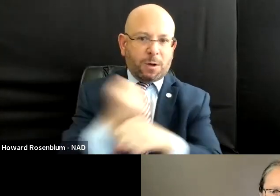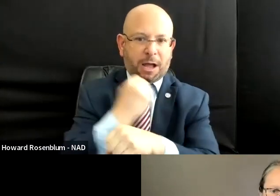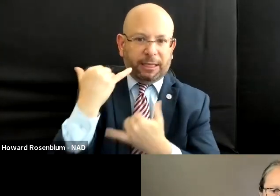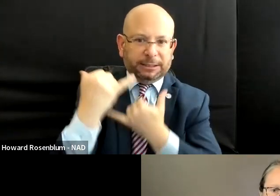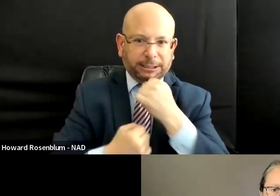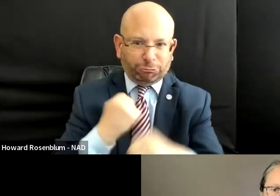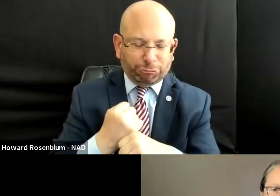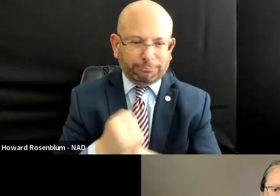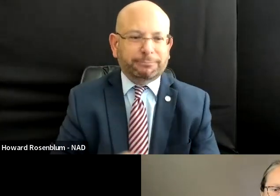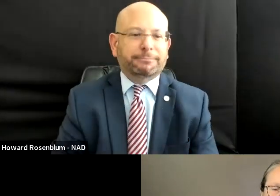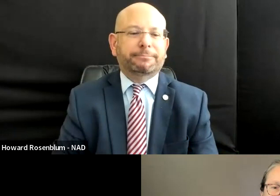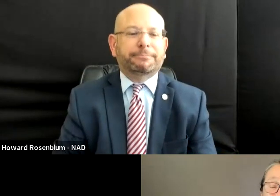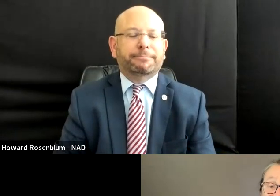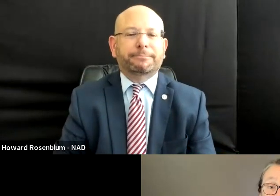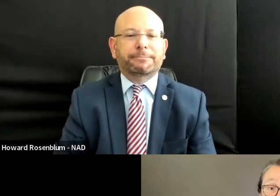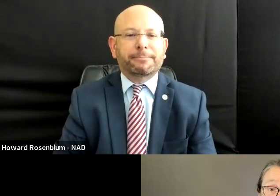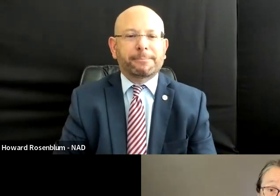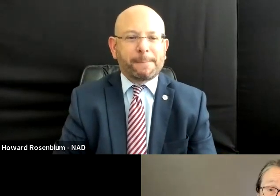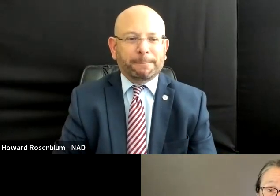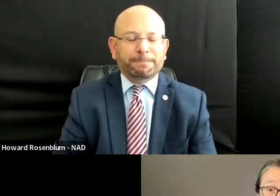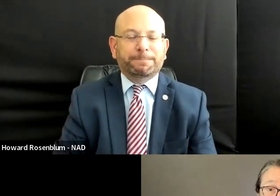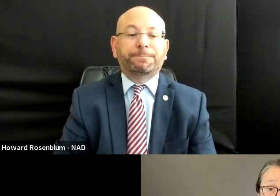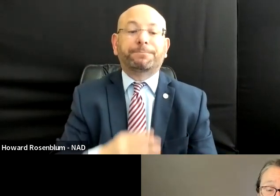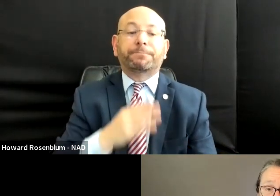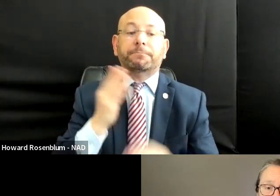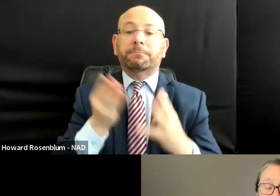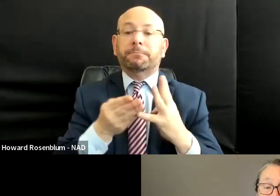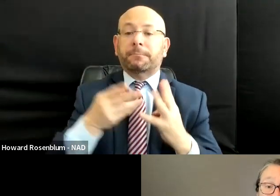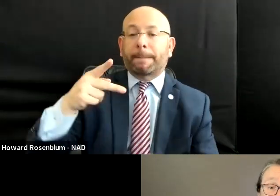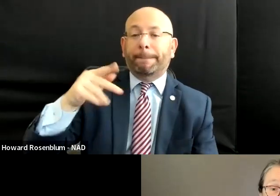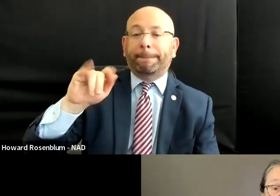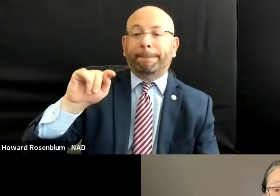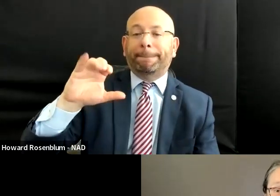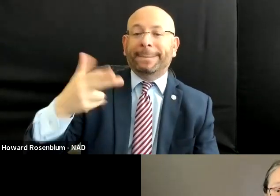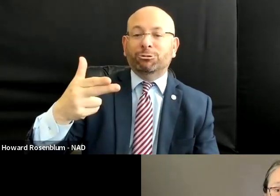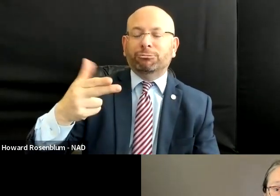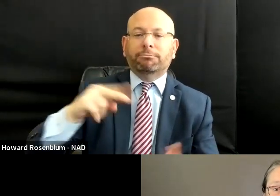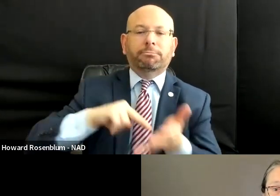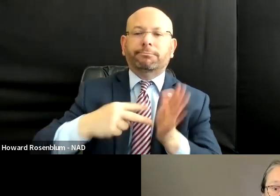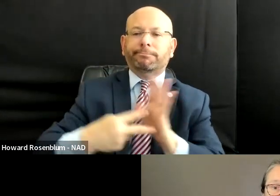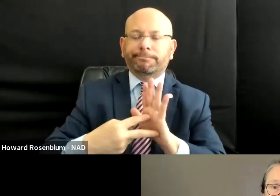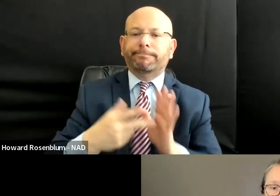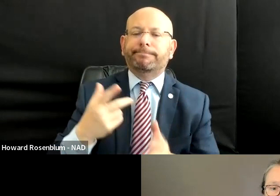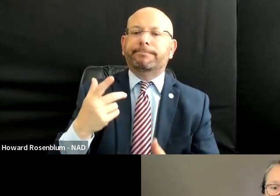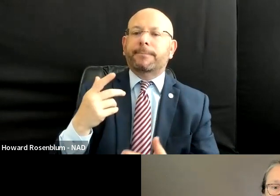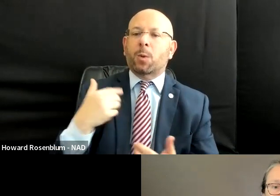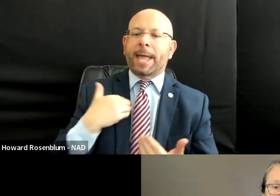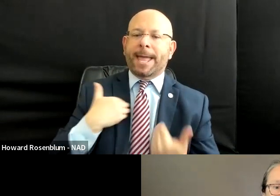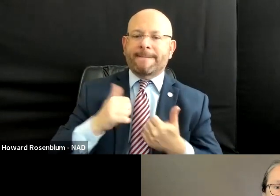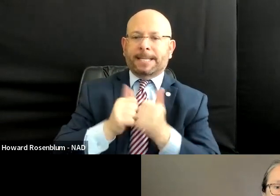related to these topics. We also just, I think it was three weeks